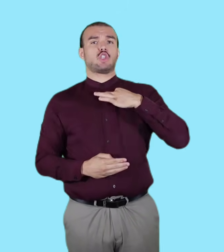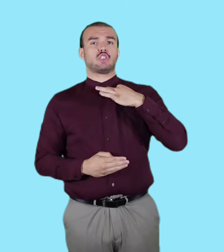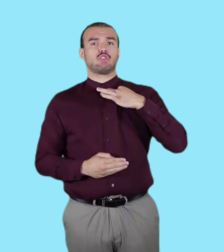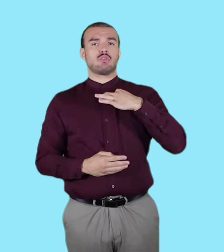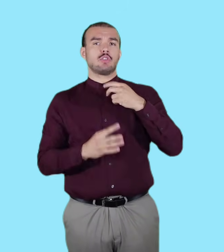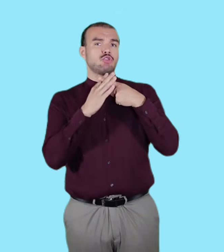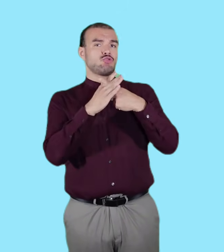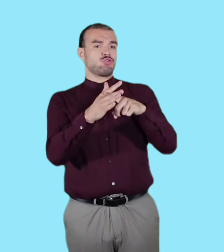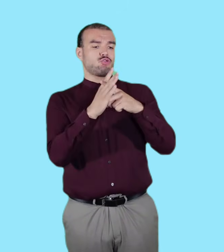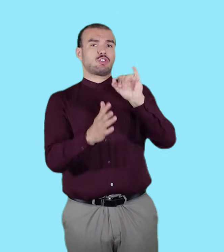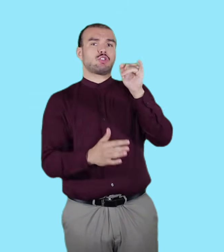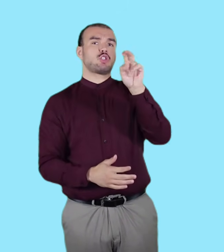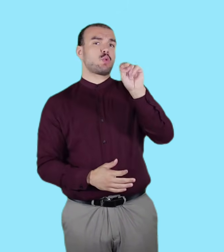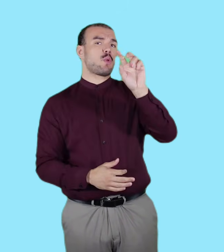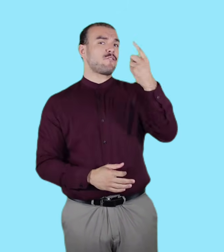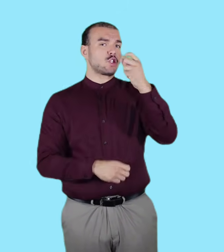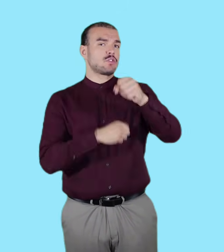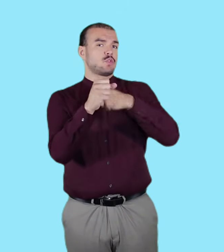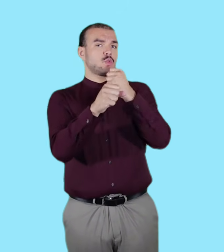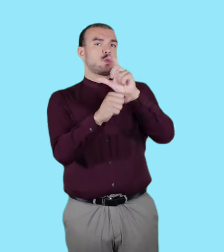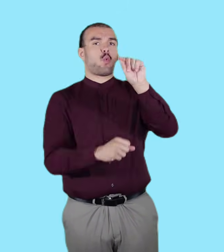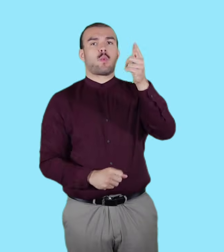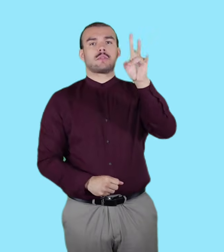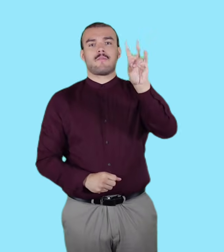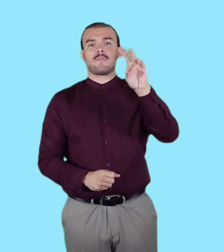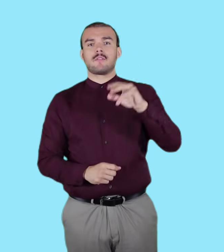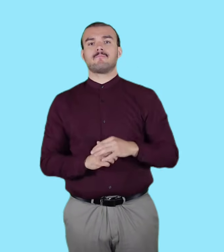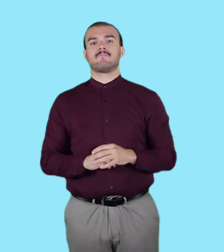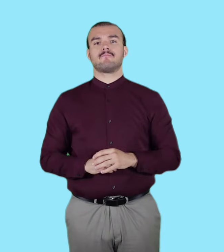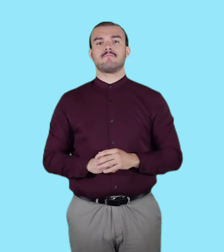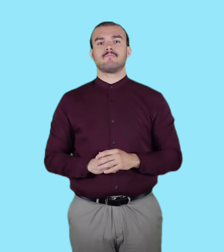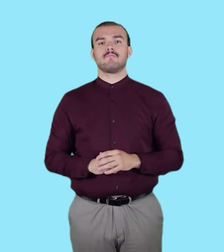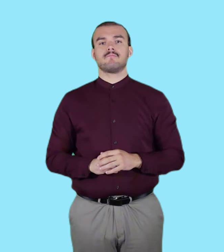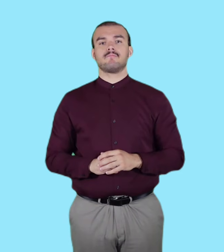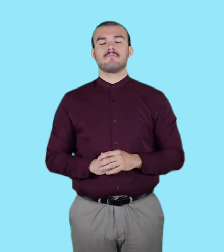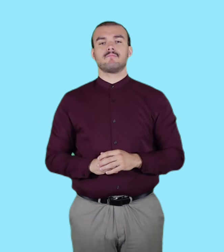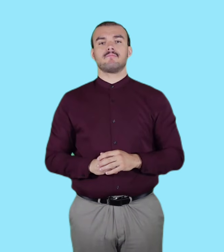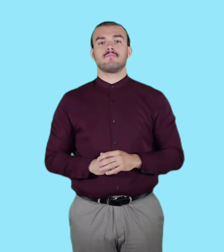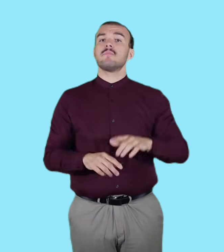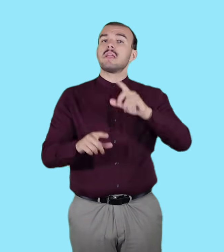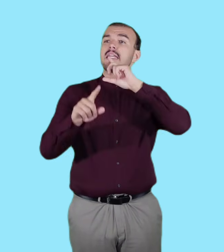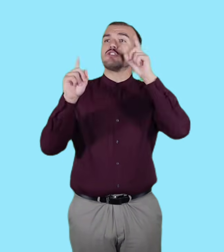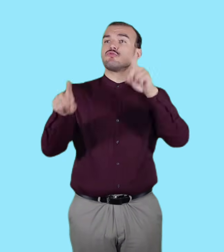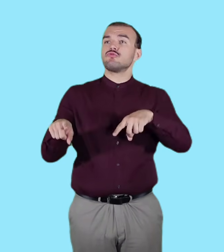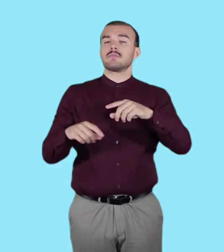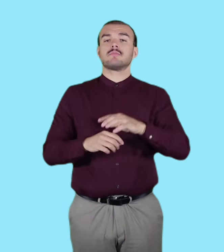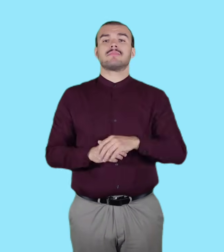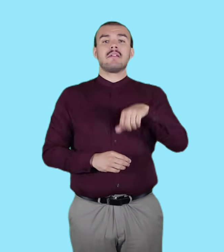beginning on January 1st, 2027? Answer: Yes.